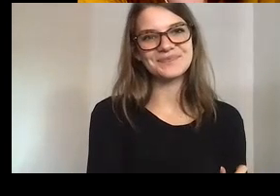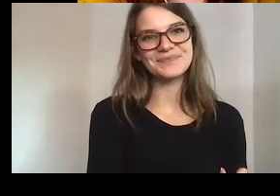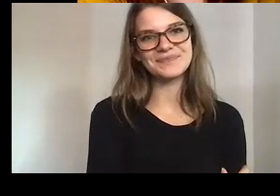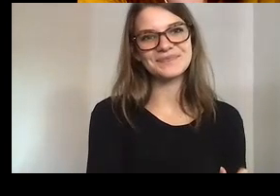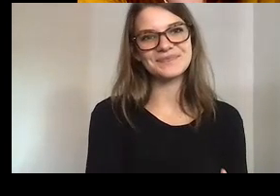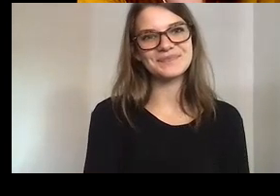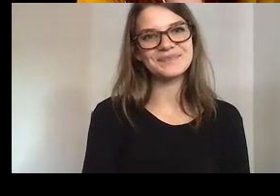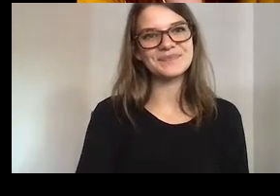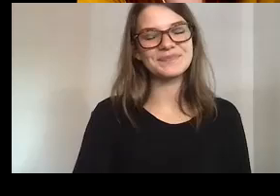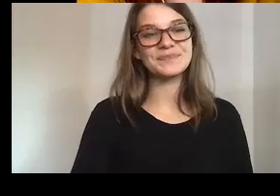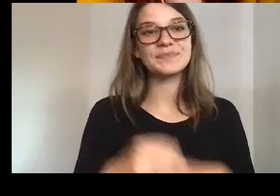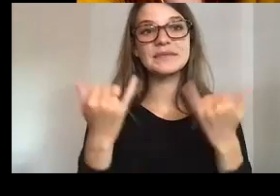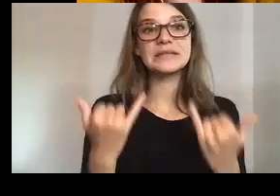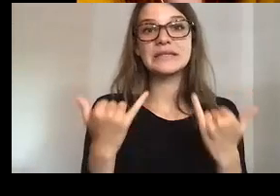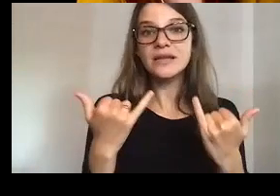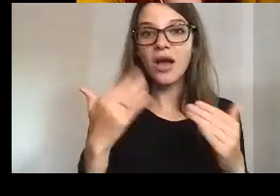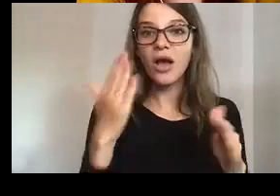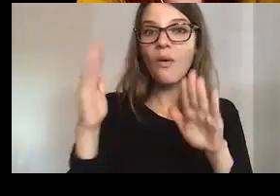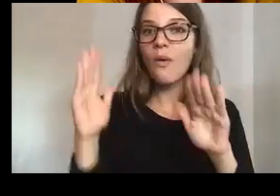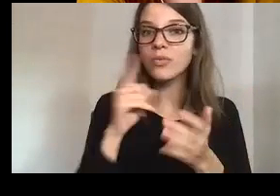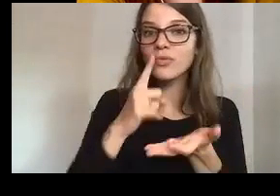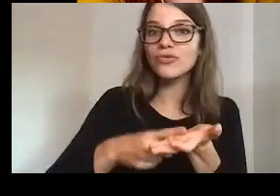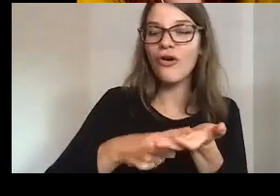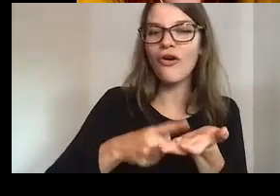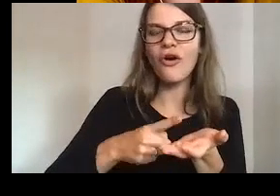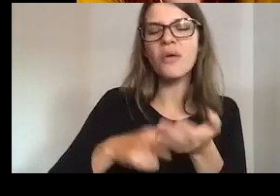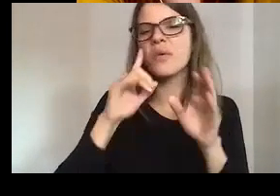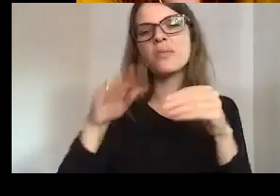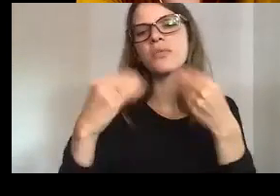so what I'm hoping to talk about today is first just to provide a little bit of